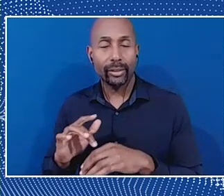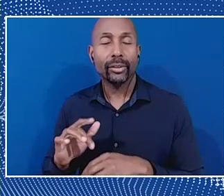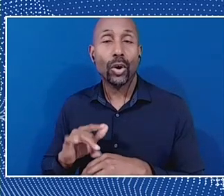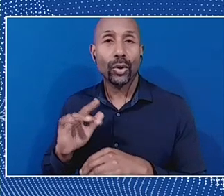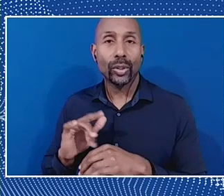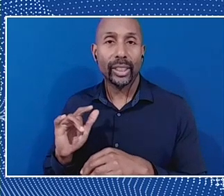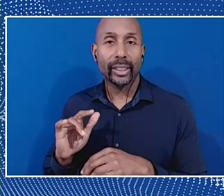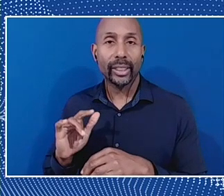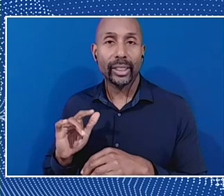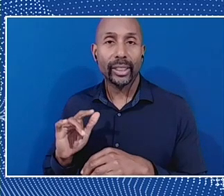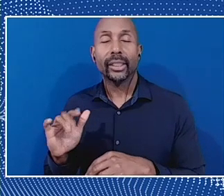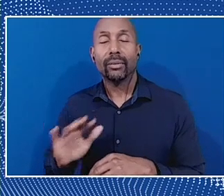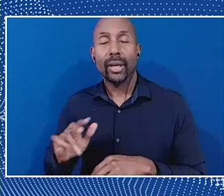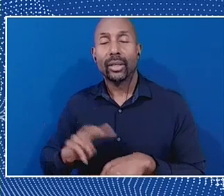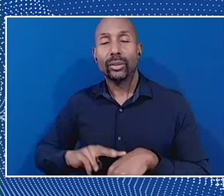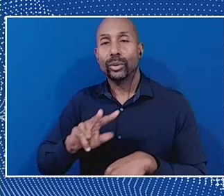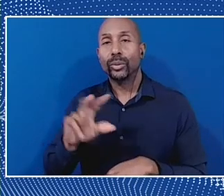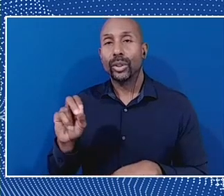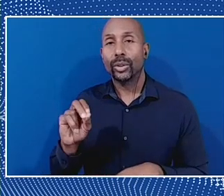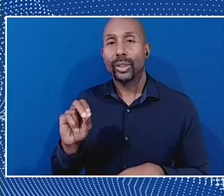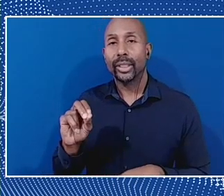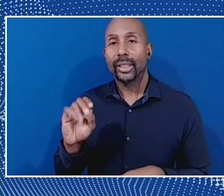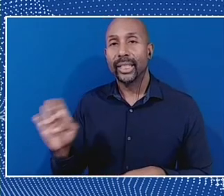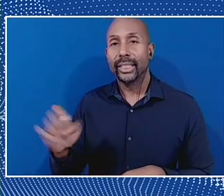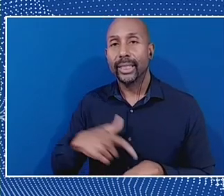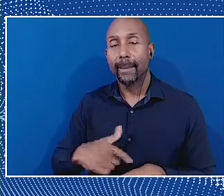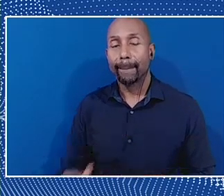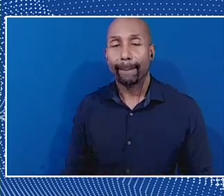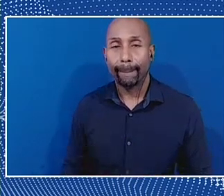Eastern. Does that sound like a plan?